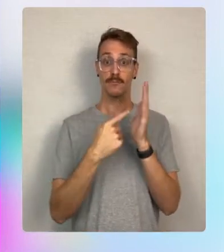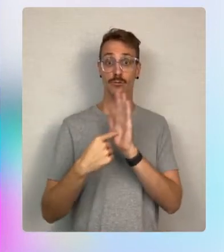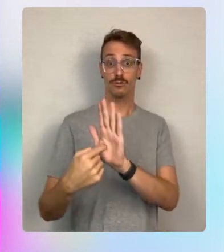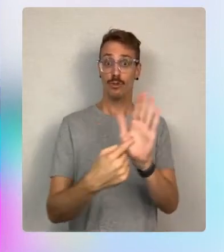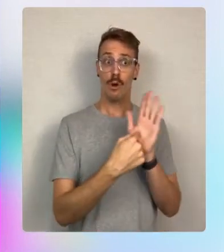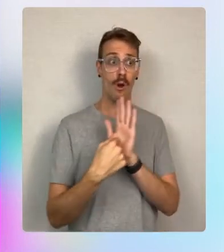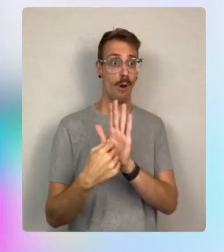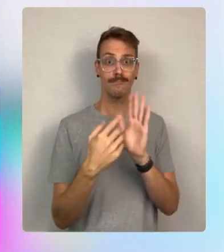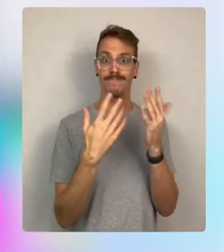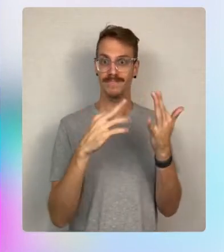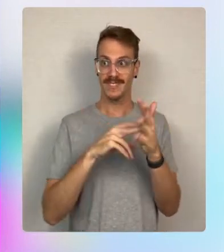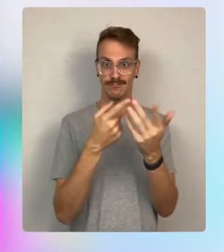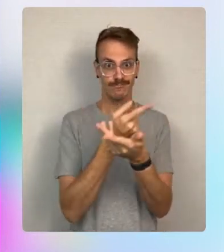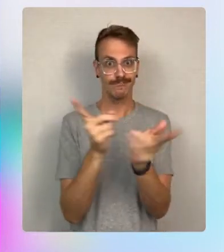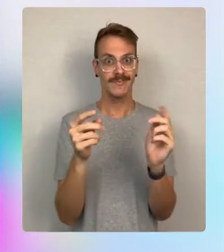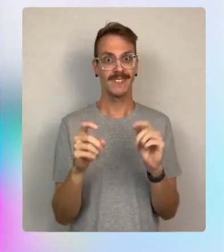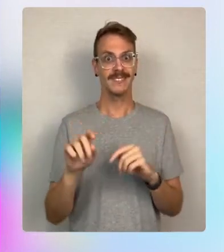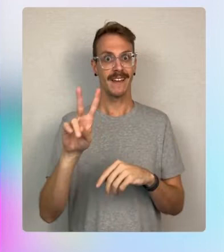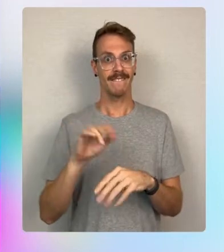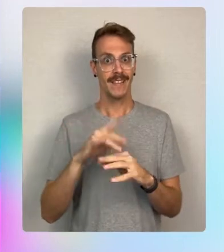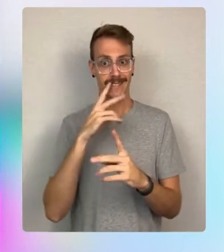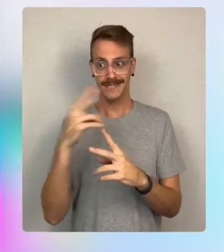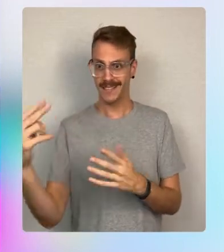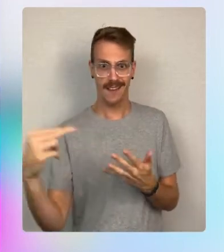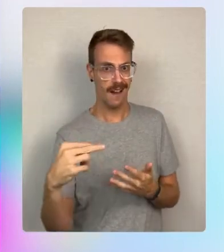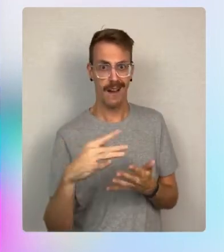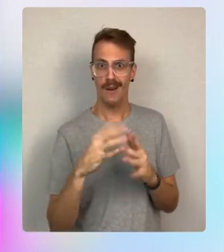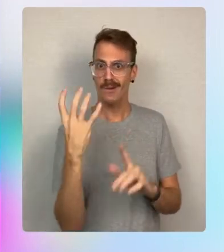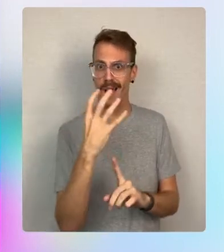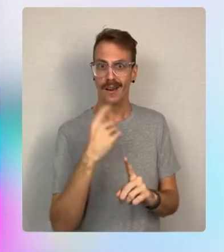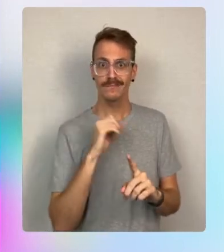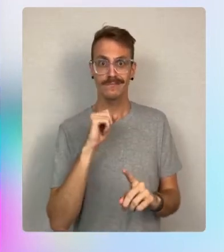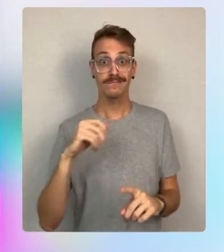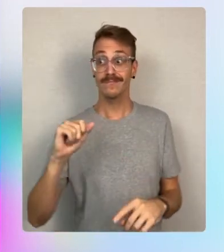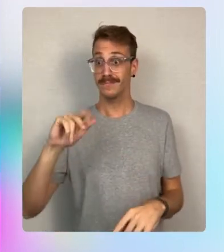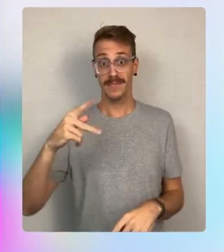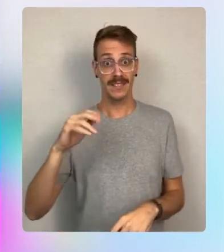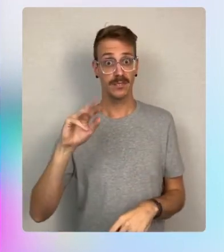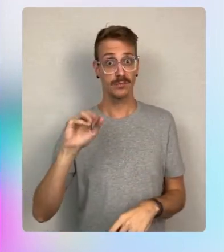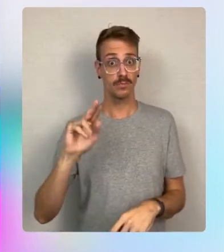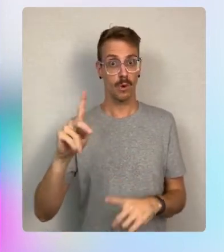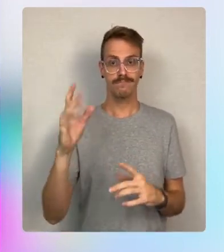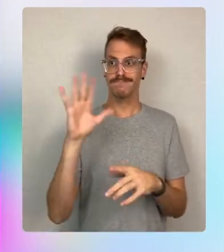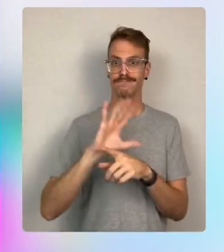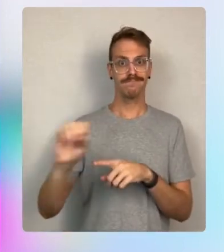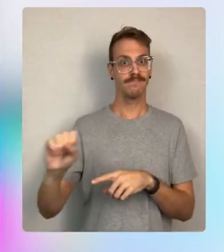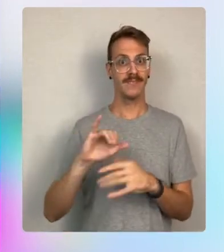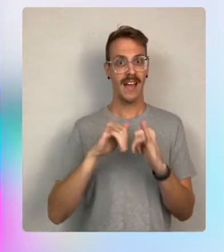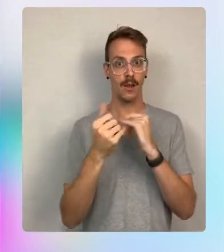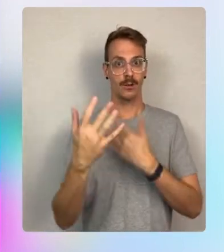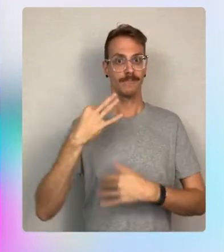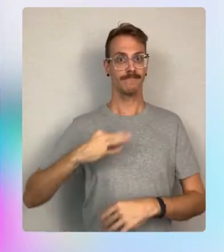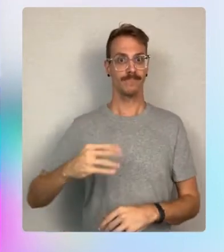so that developers can easily see how good Application SpaceWarp looks and how to make the best use of the feature.